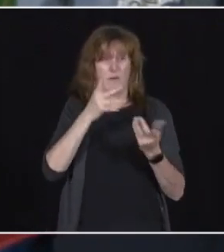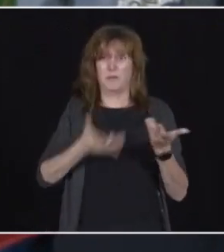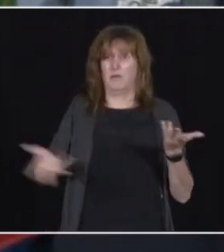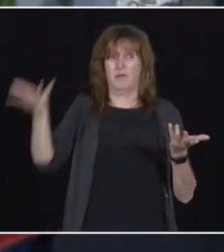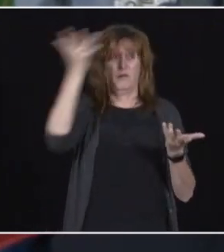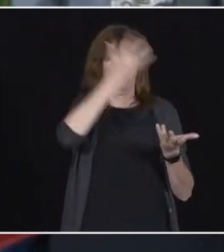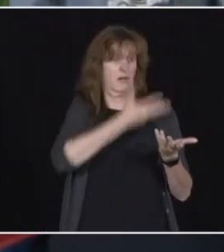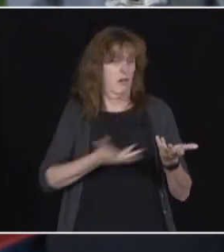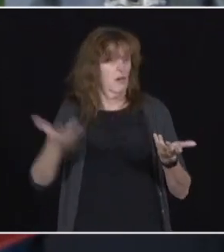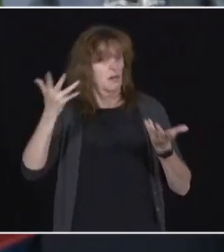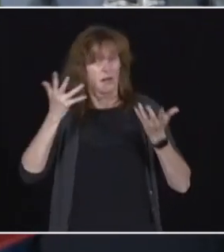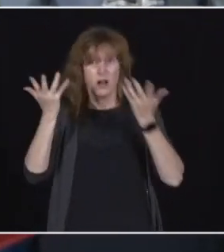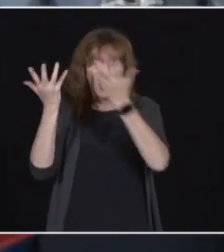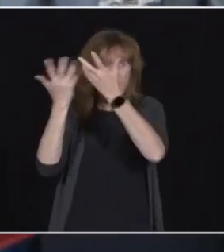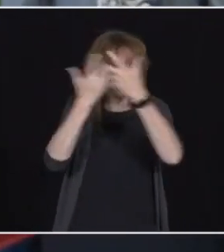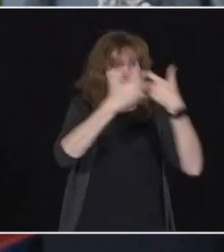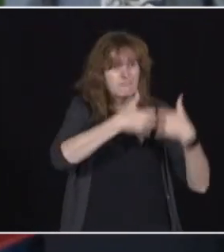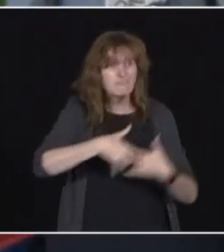sure they contact people within 24 hours.